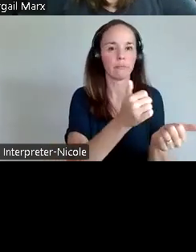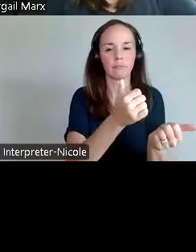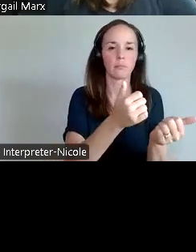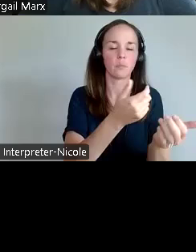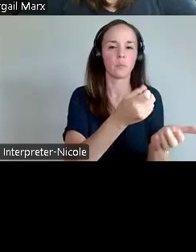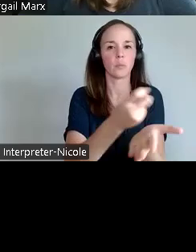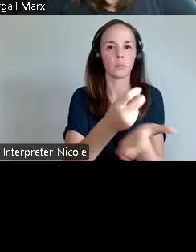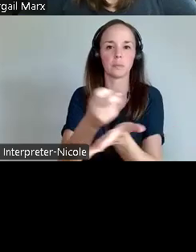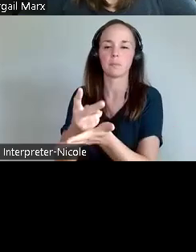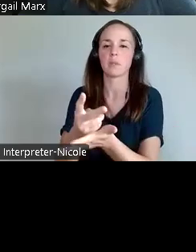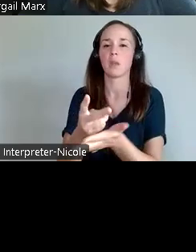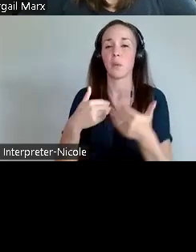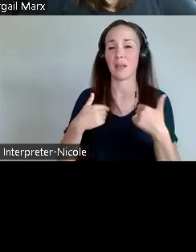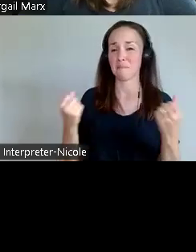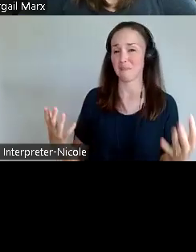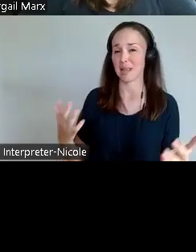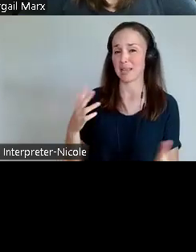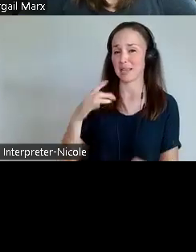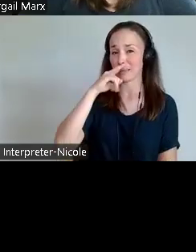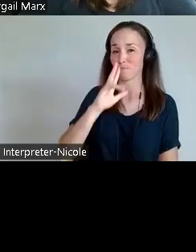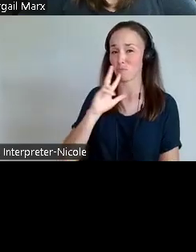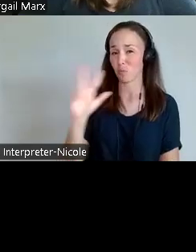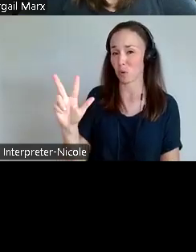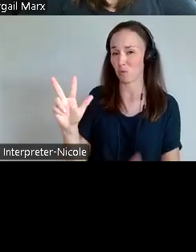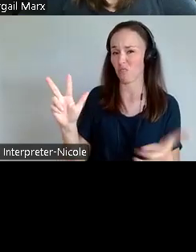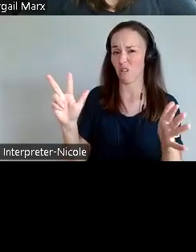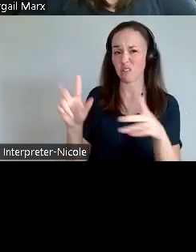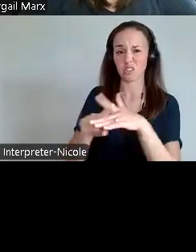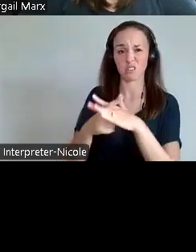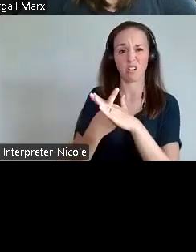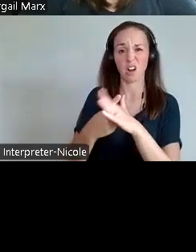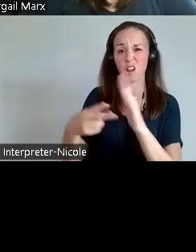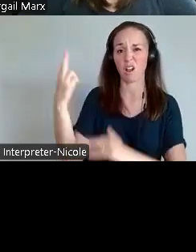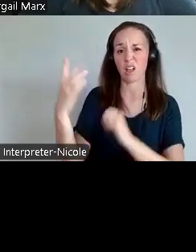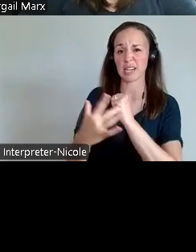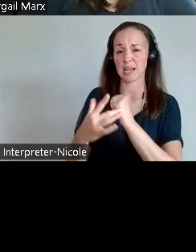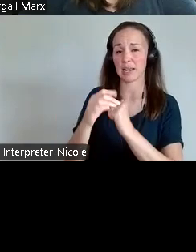in early childhood who are already starting with high-tech AAC and they are doing phenomenal.